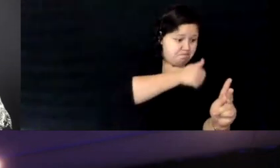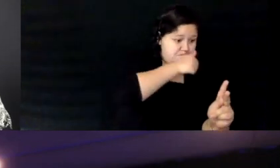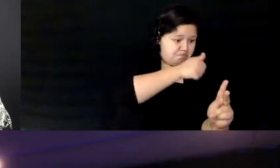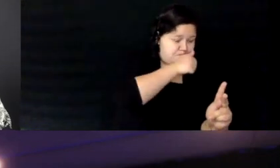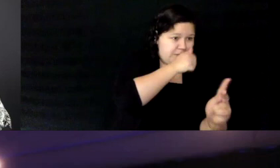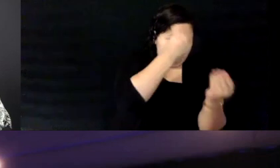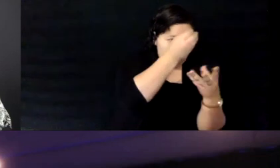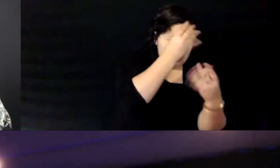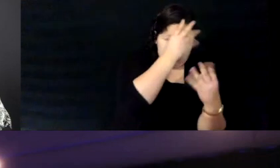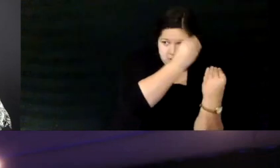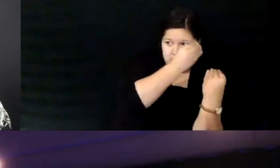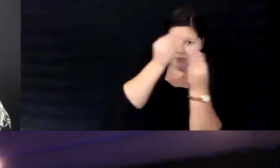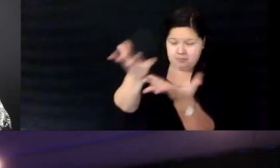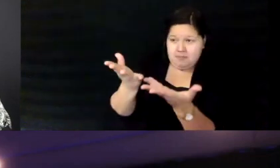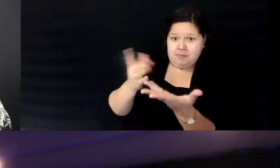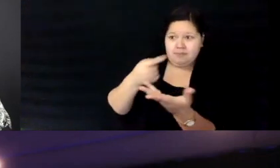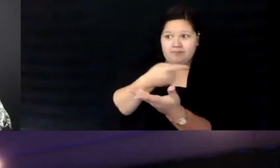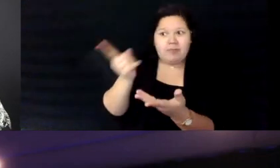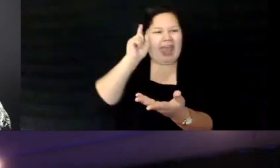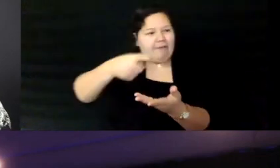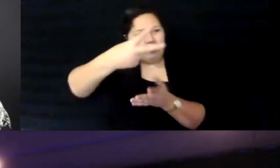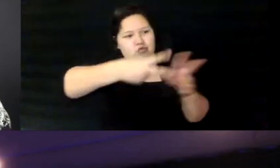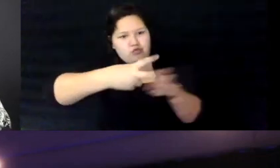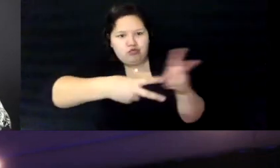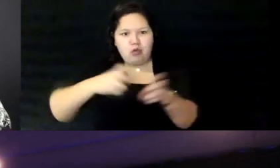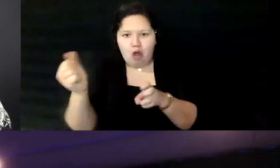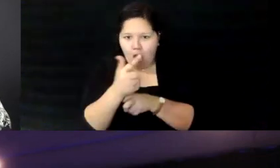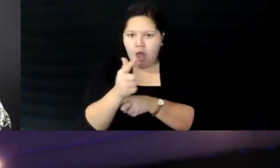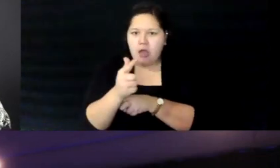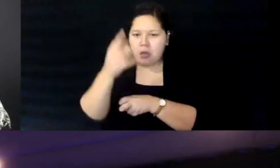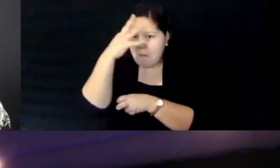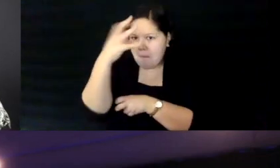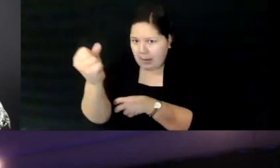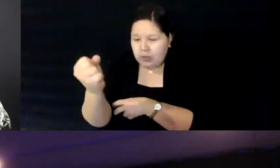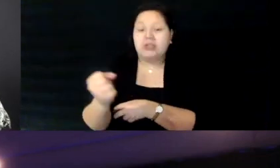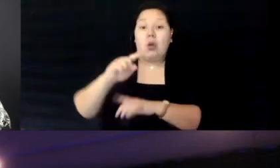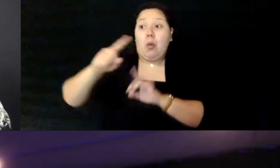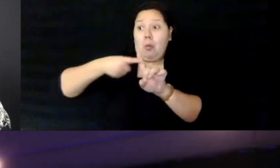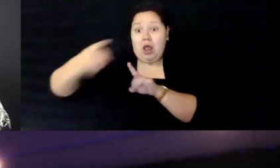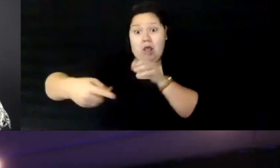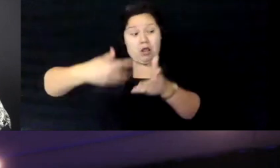and let GAEA harvest your memories. And so as GAEA harvests your memories,